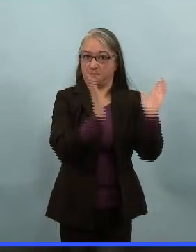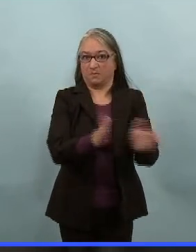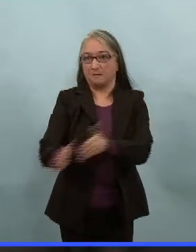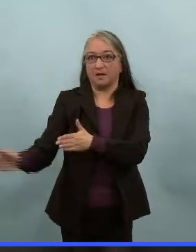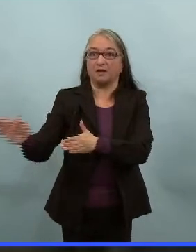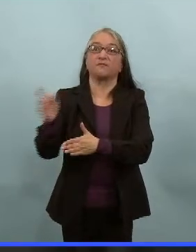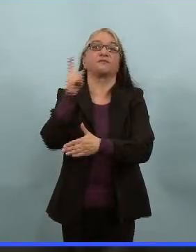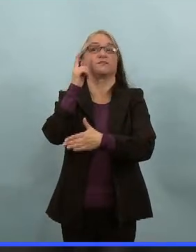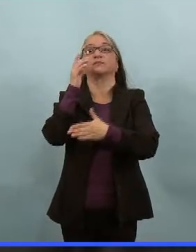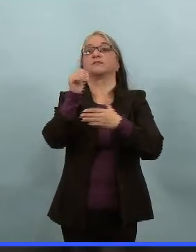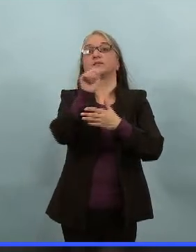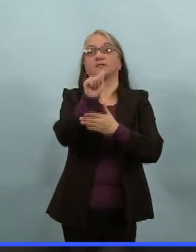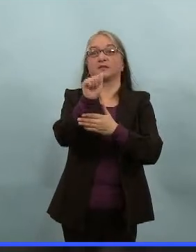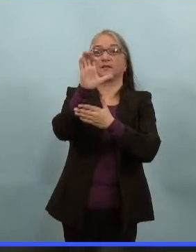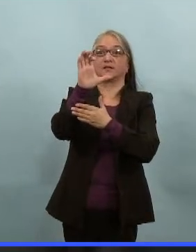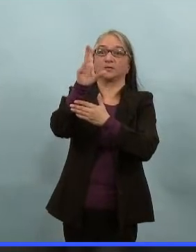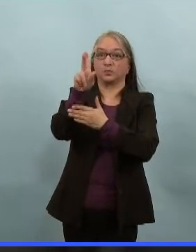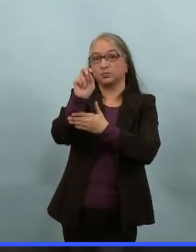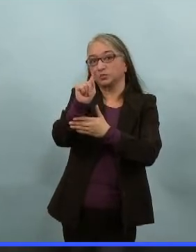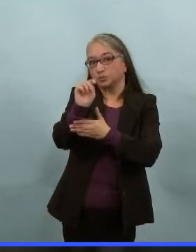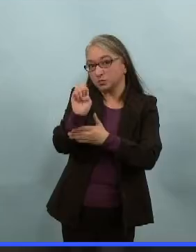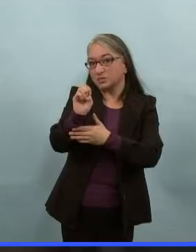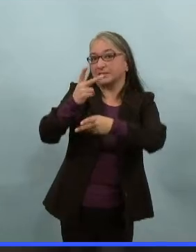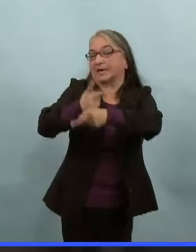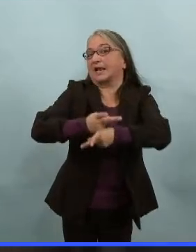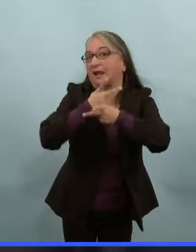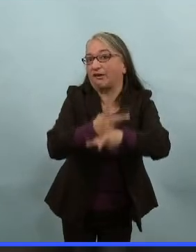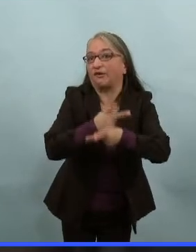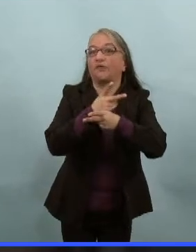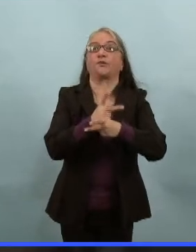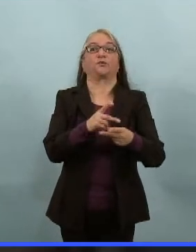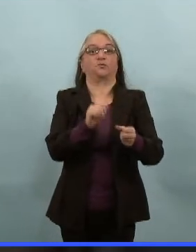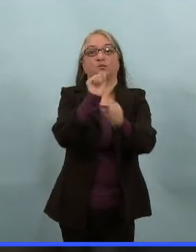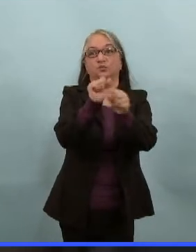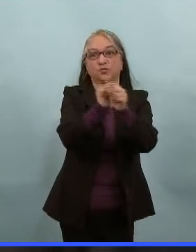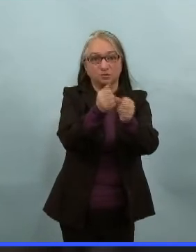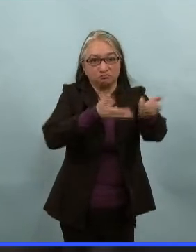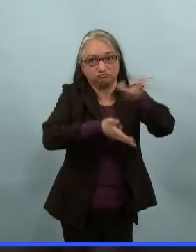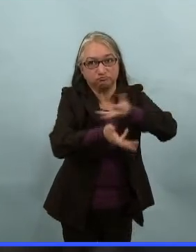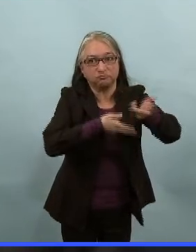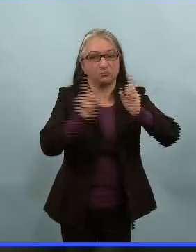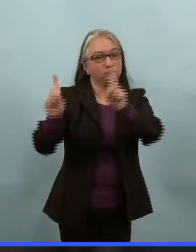they are ready and we have been working with them all along on on what to expect per se over the